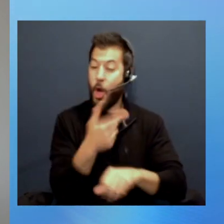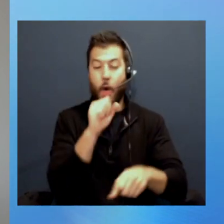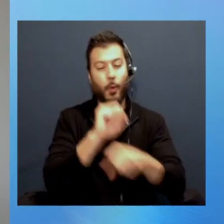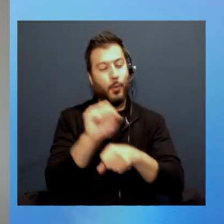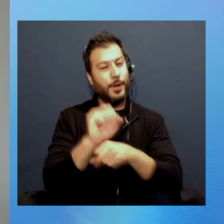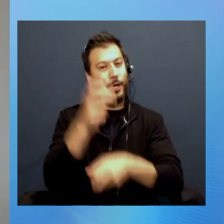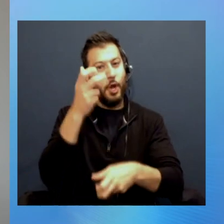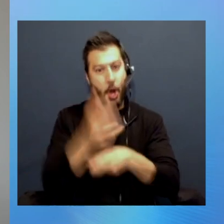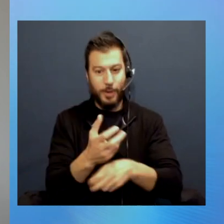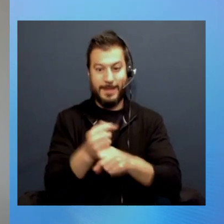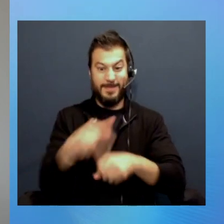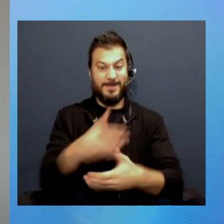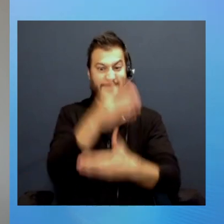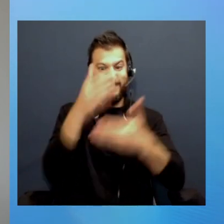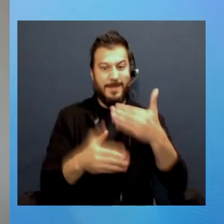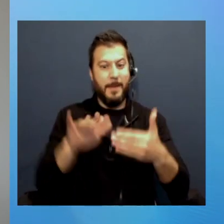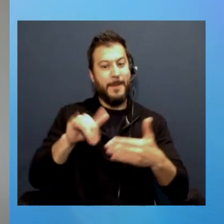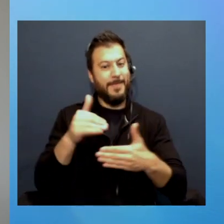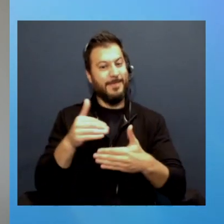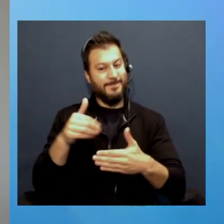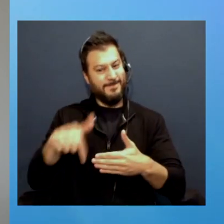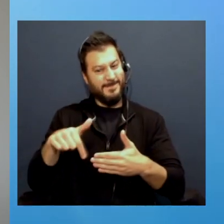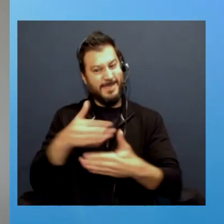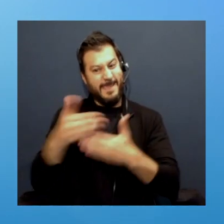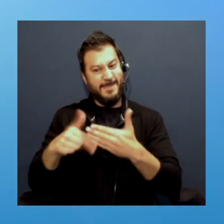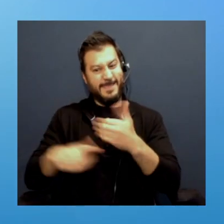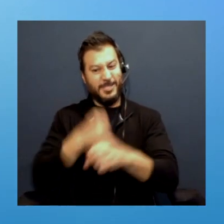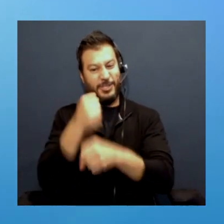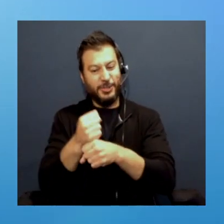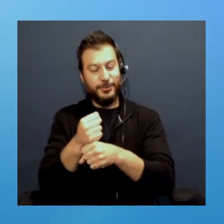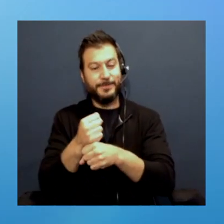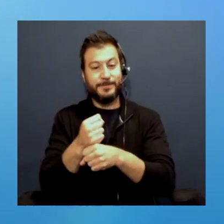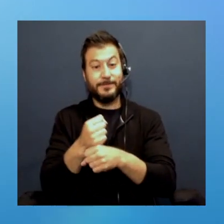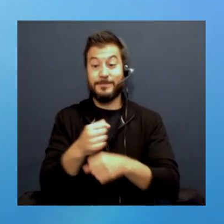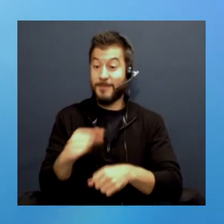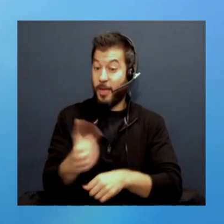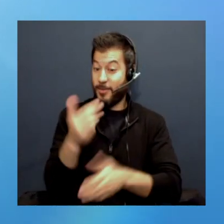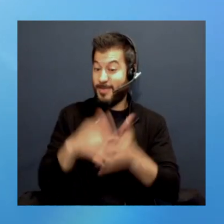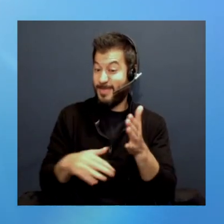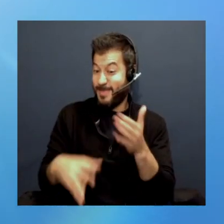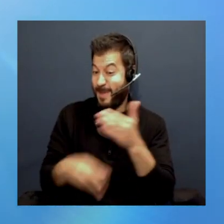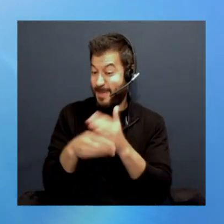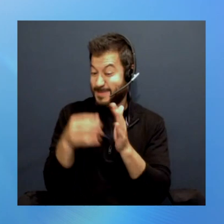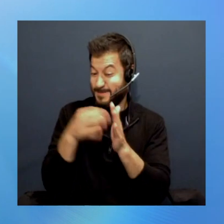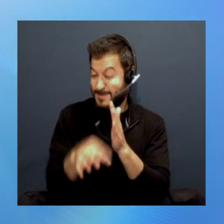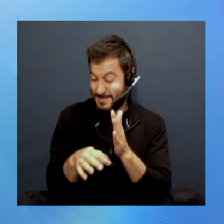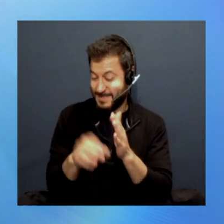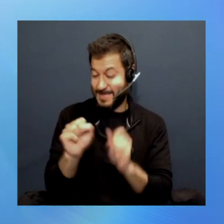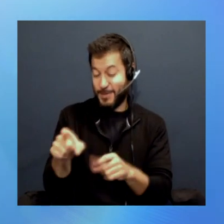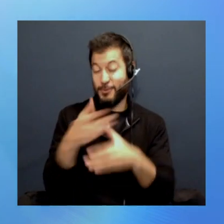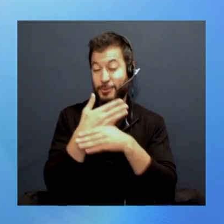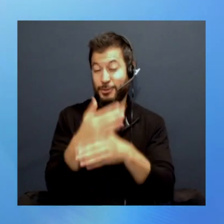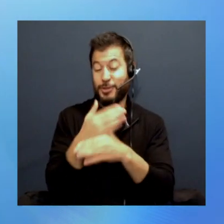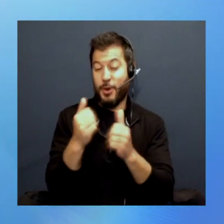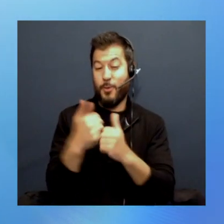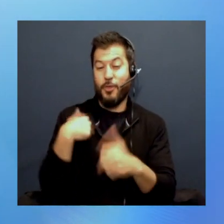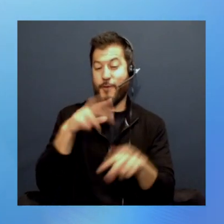We're all working hard to get this done by the end of the year. Erik, other than the added simplicity this provides for deployment,